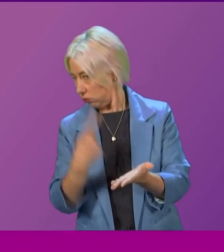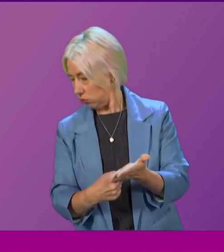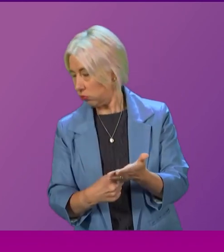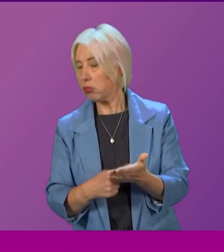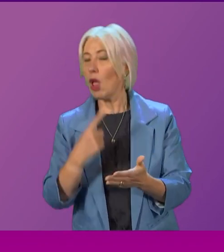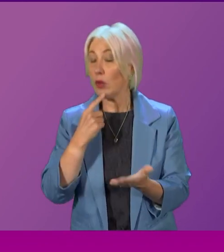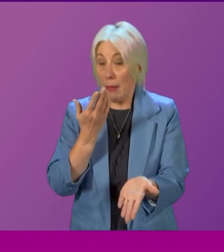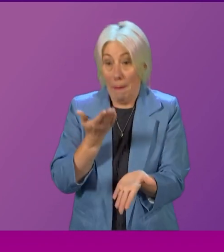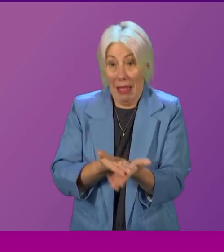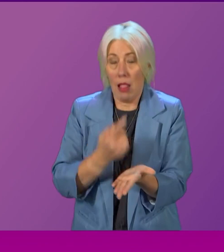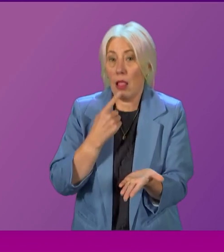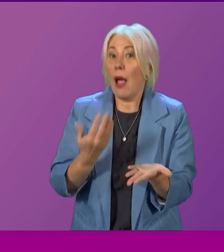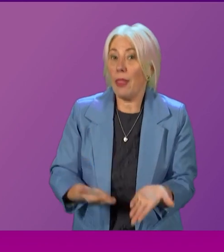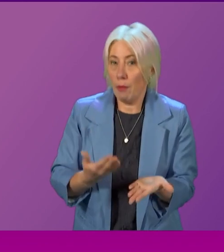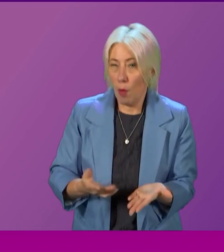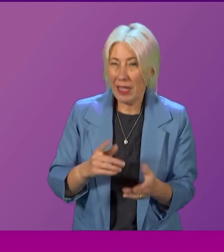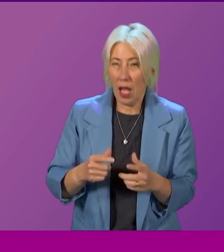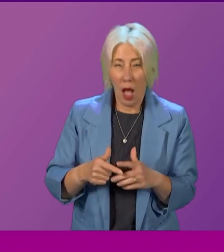bill is currently going through “extensive ... scrutiny”.